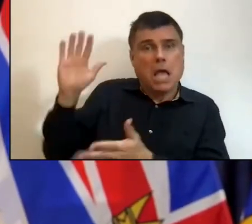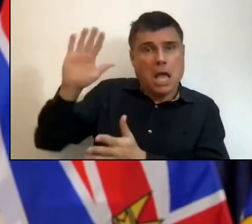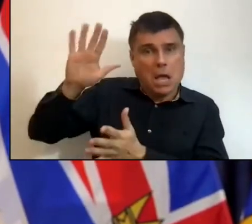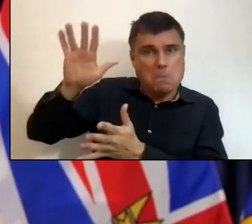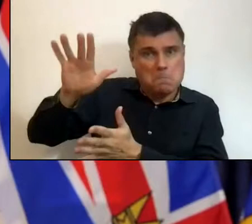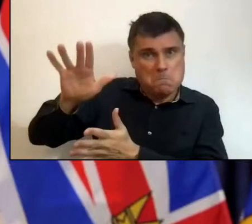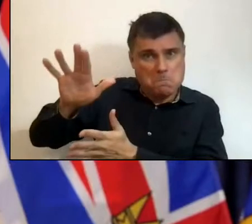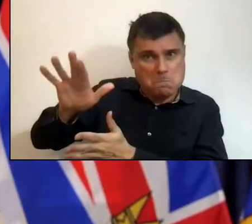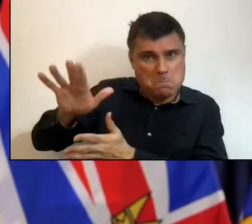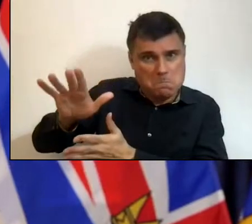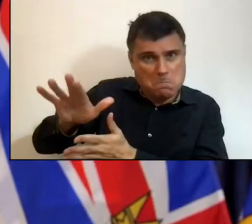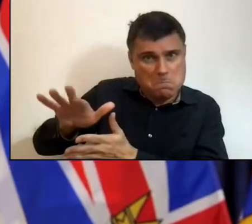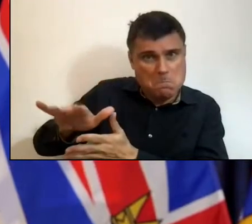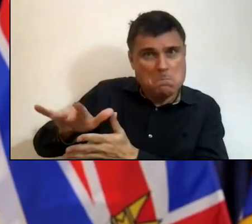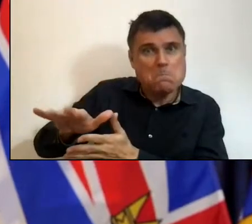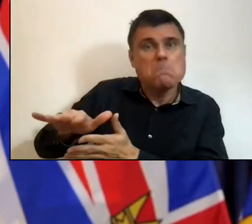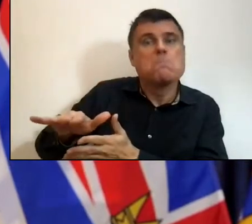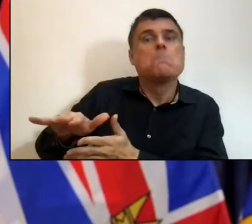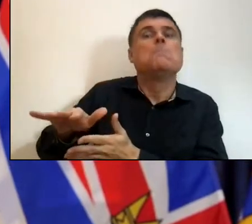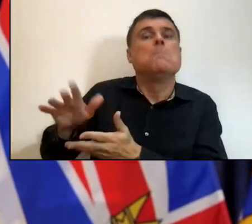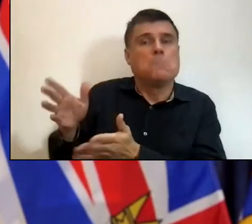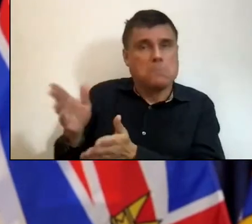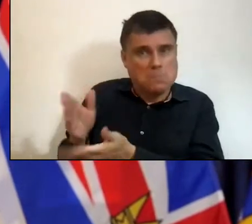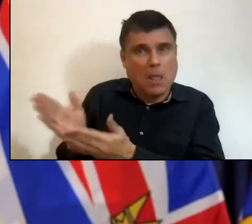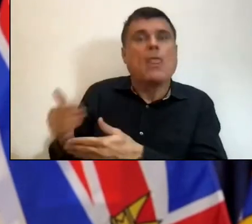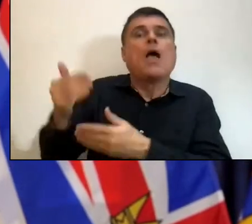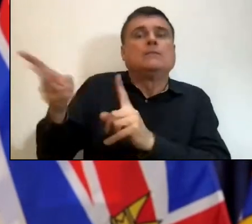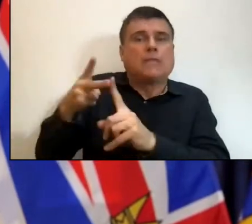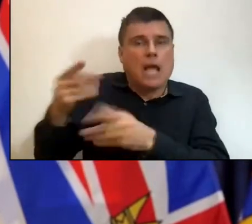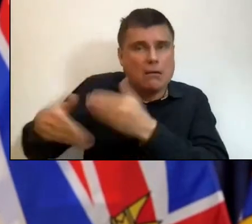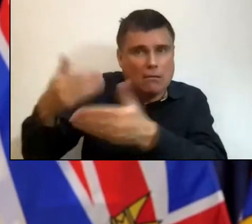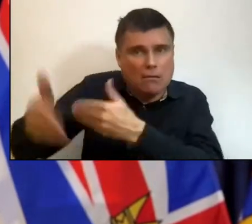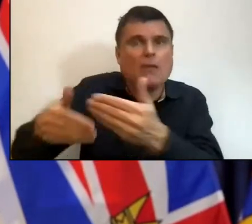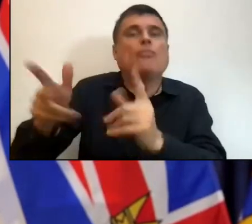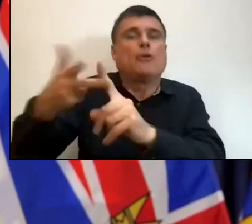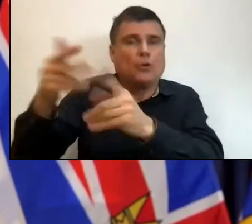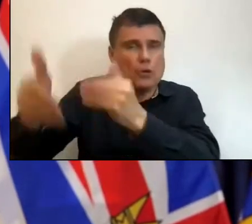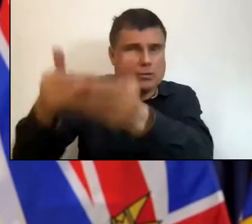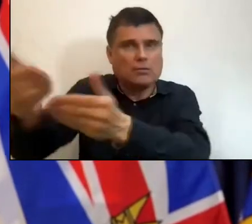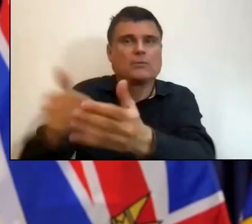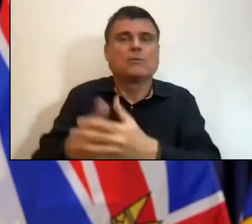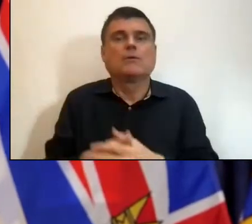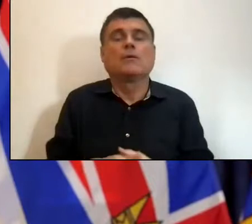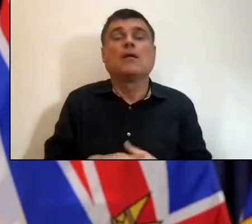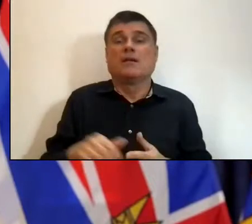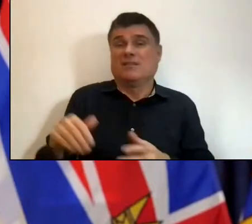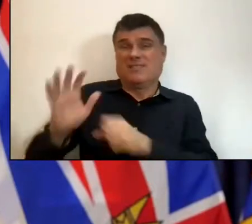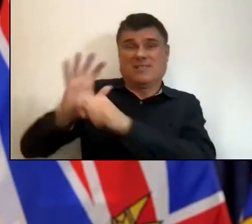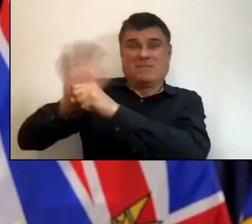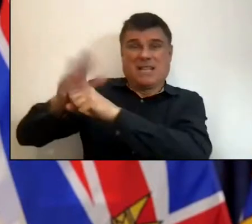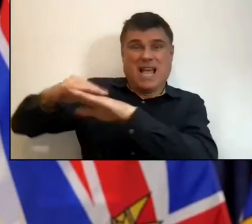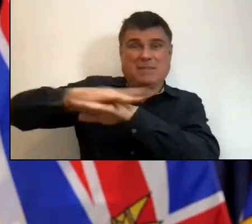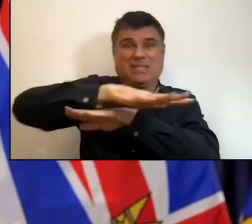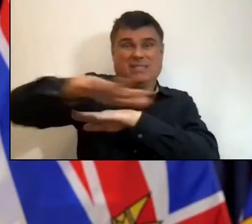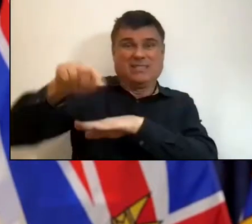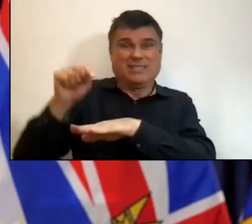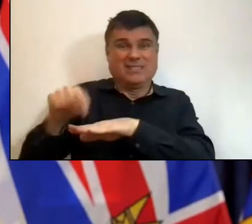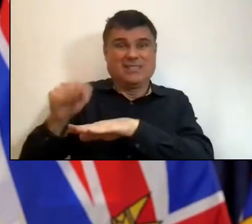today. I think over the course of the pandemic our immunization campaign has been one of the